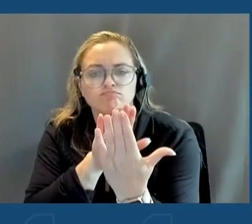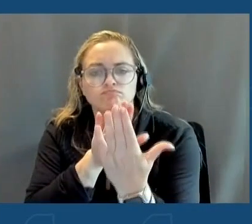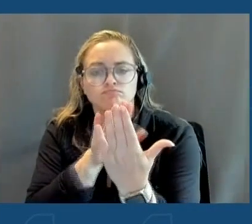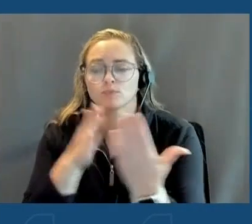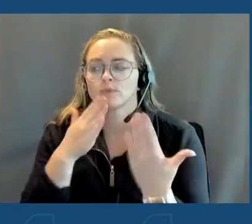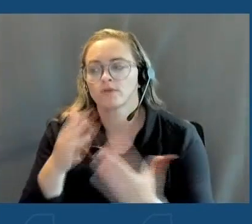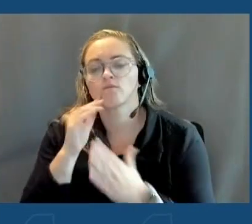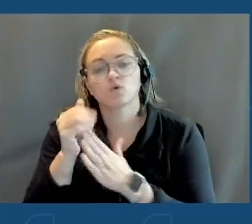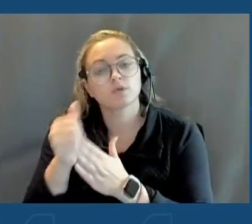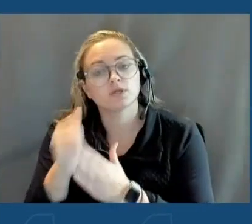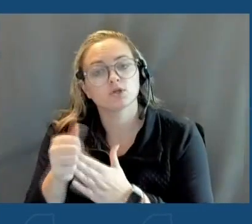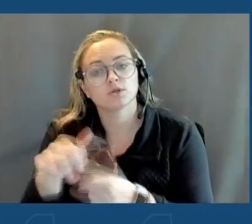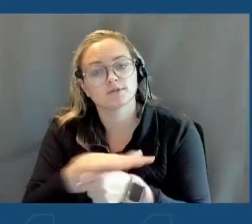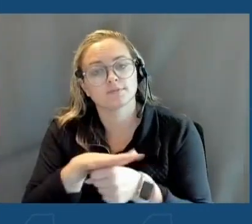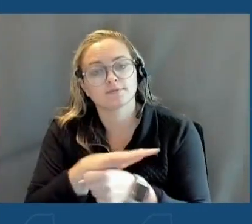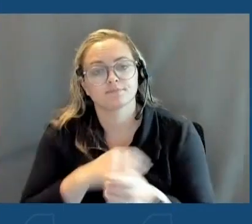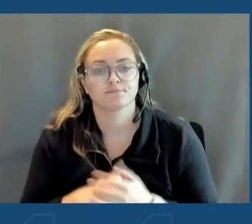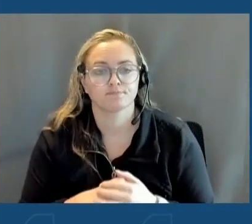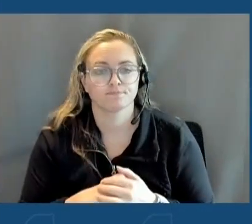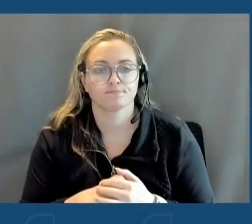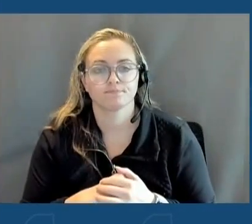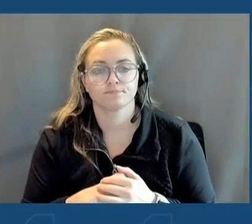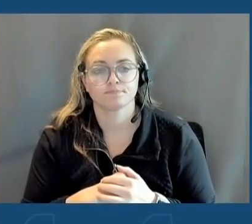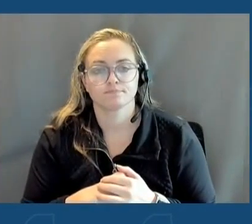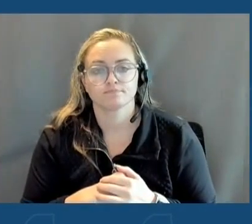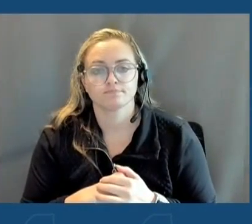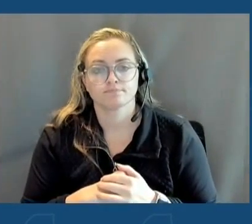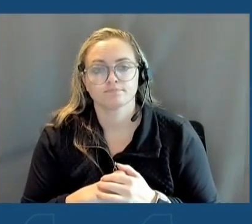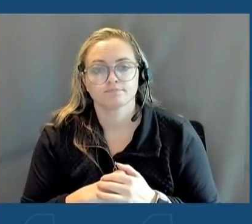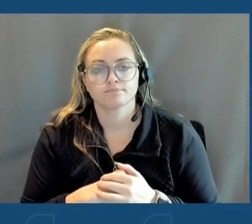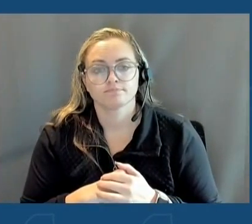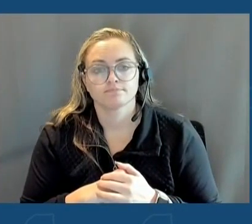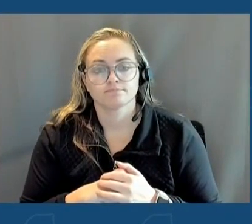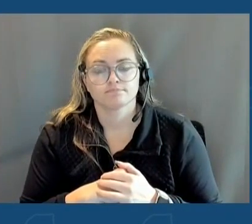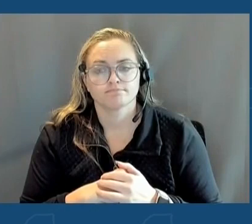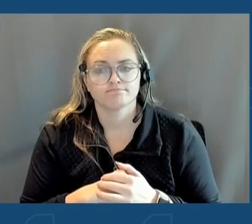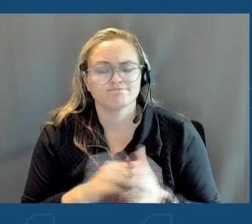DOING WITH ENSURING WE HAVE EQUITY IN OUR HEALTHCARE SYSTEM.